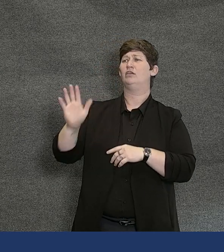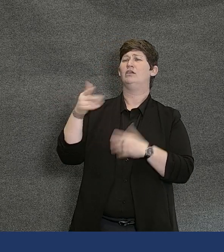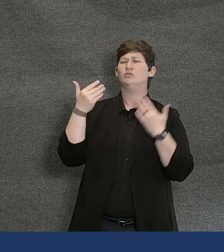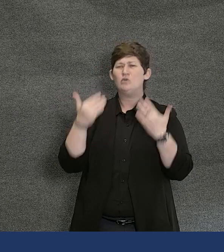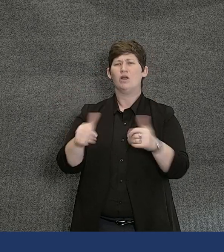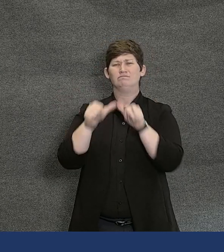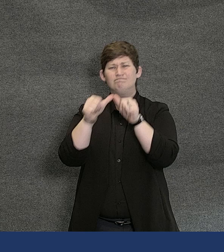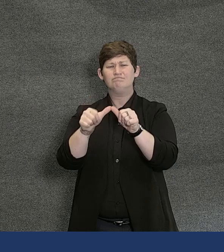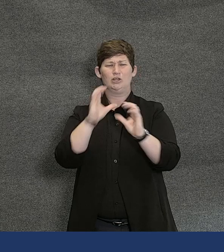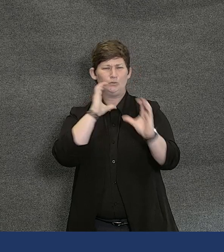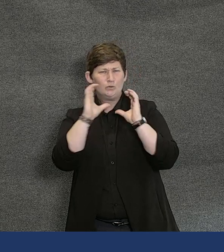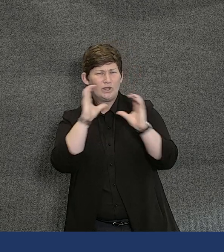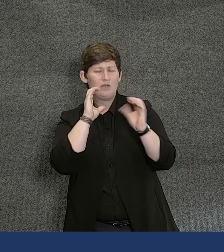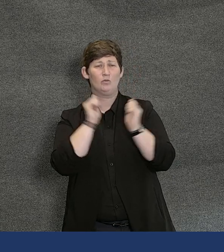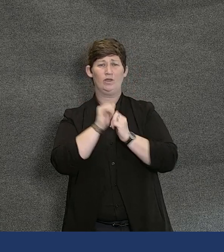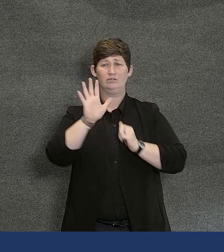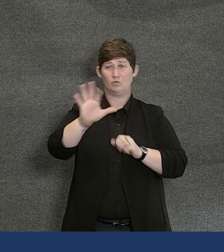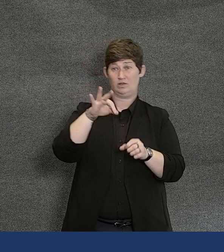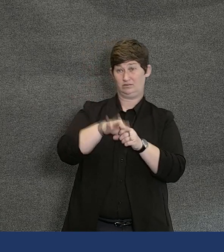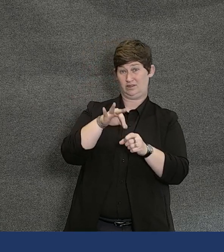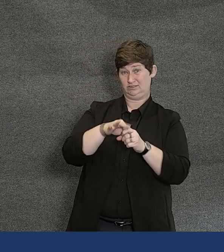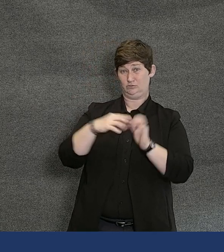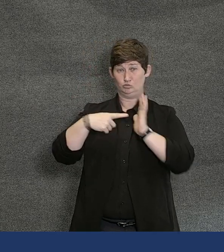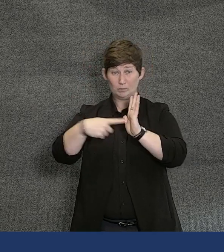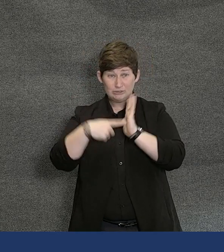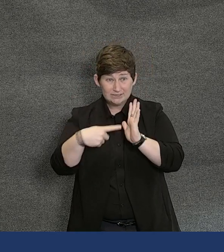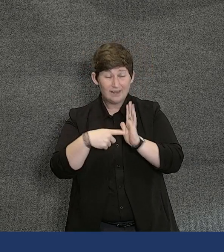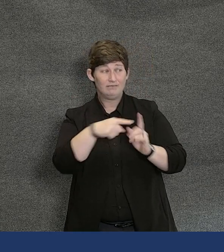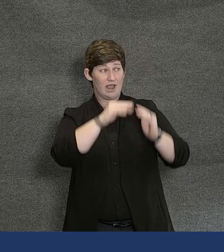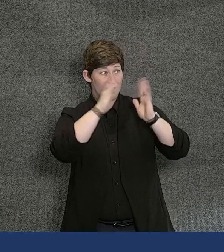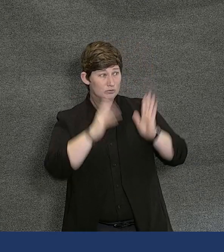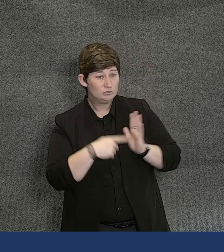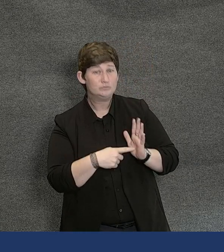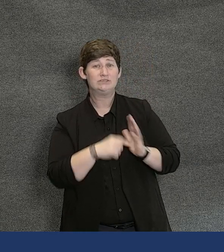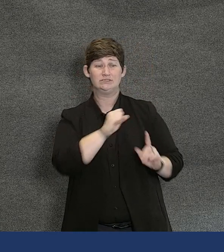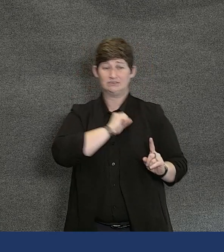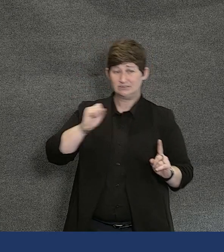It helps us do this work when we're hearing and getting pressure from our colleagues, because they're